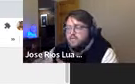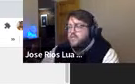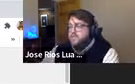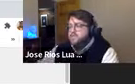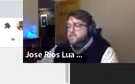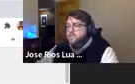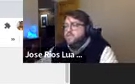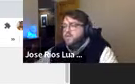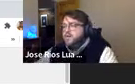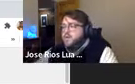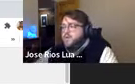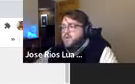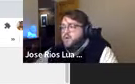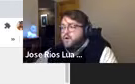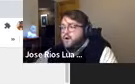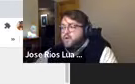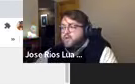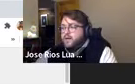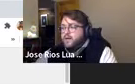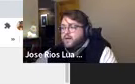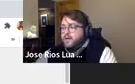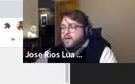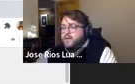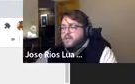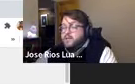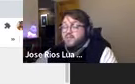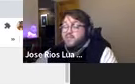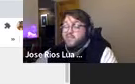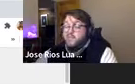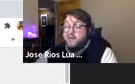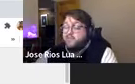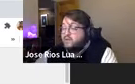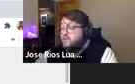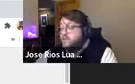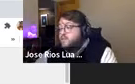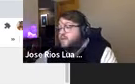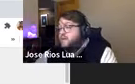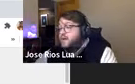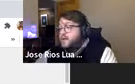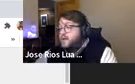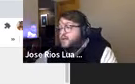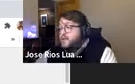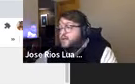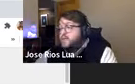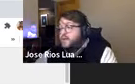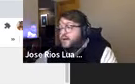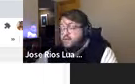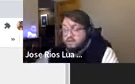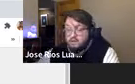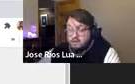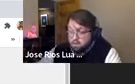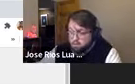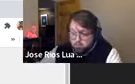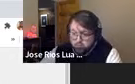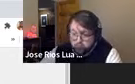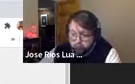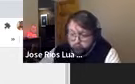our students. offering special offering special education